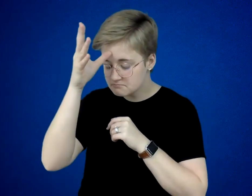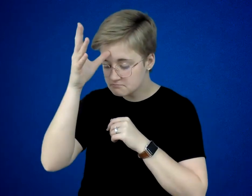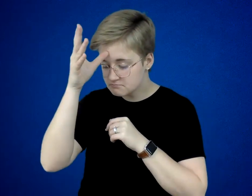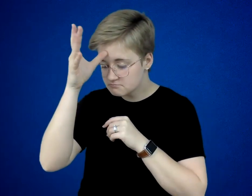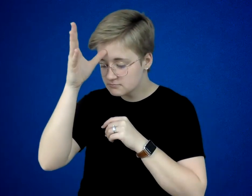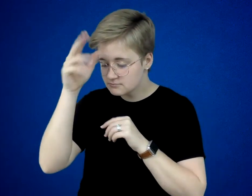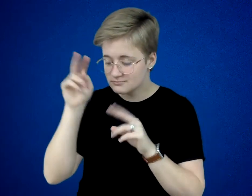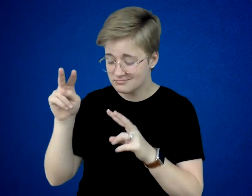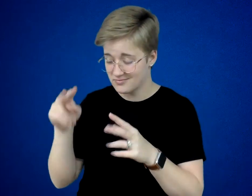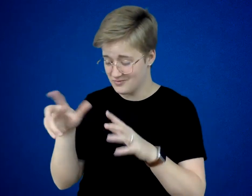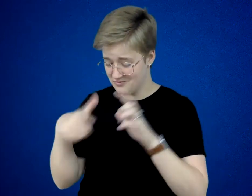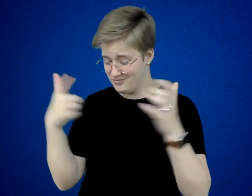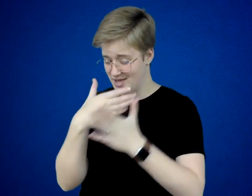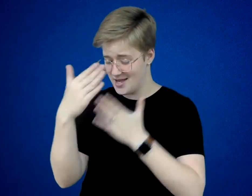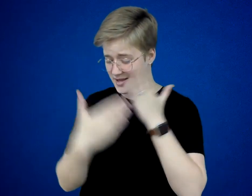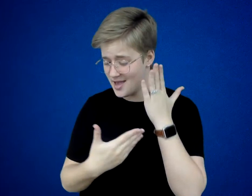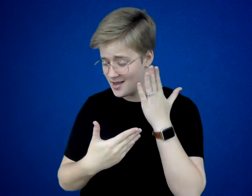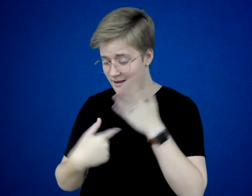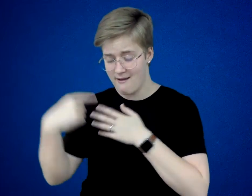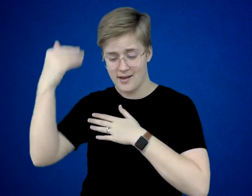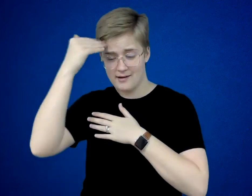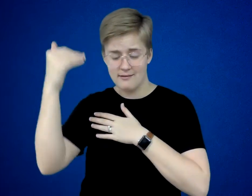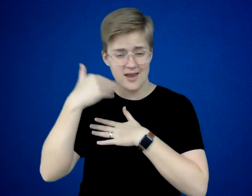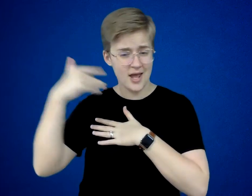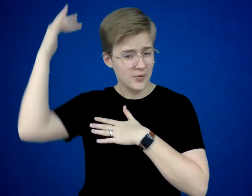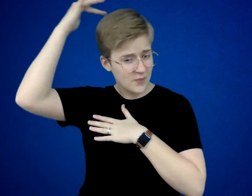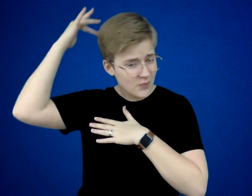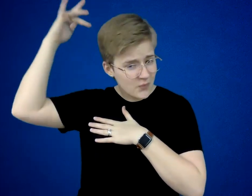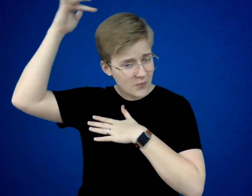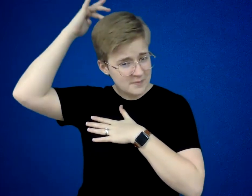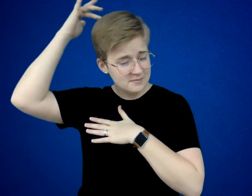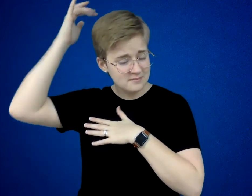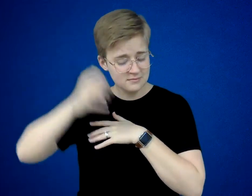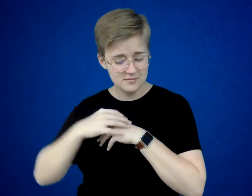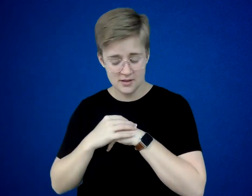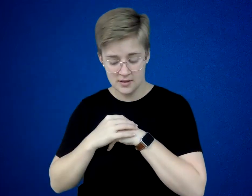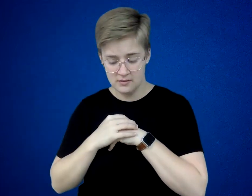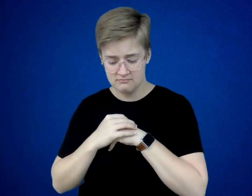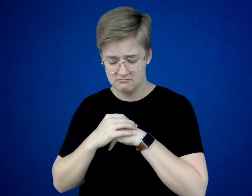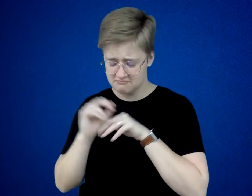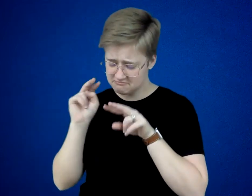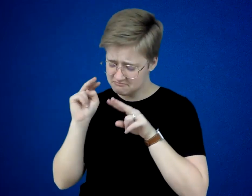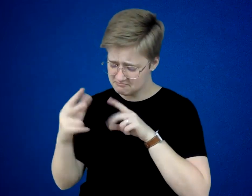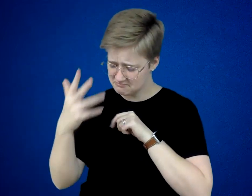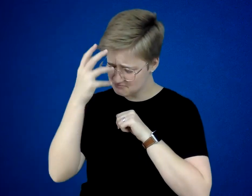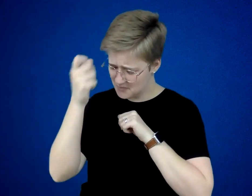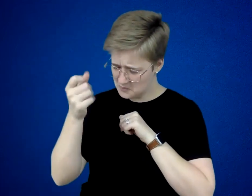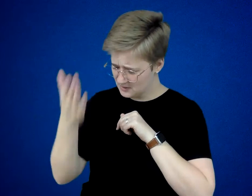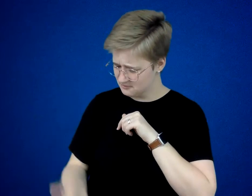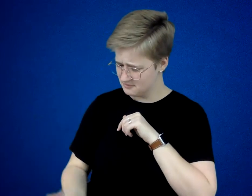the bald spot on his nodding head. He was memorizing him and trying, at the same time,